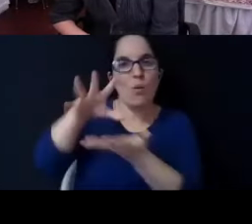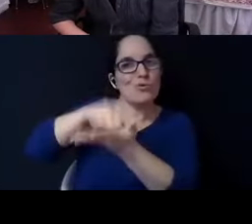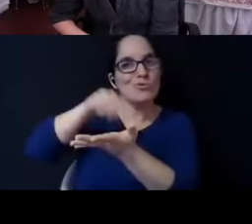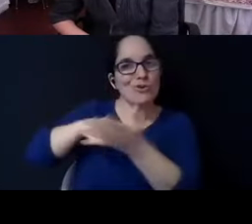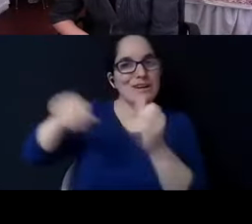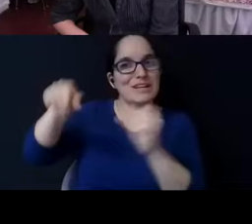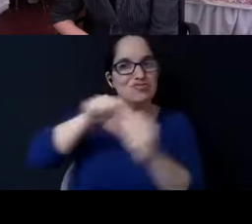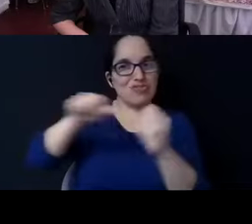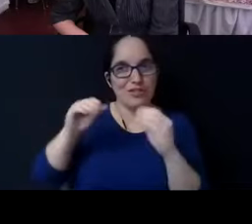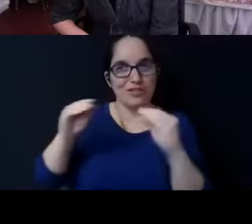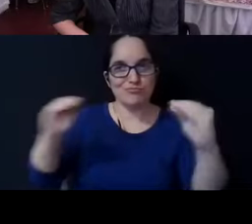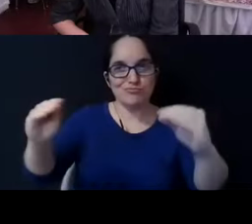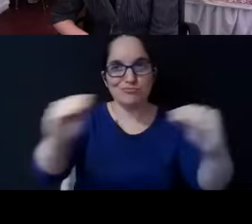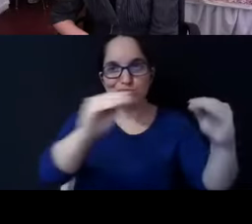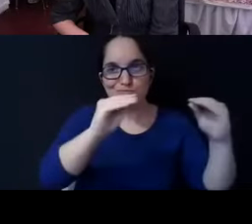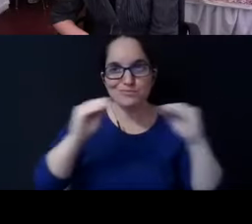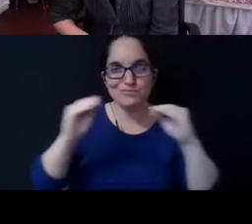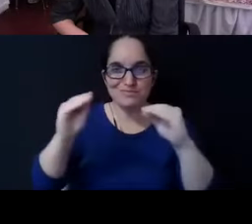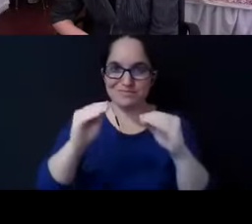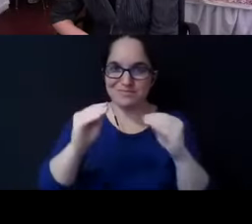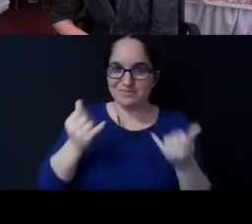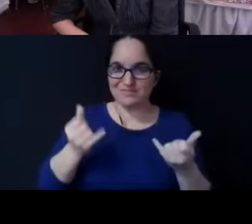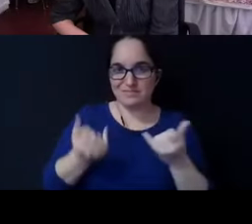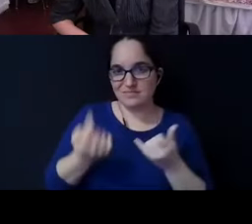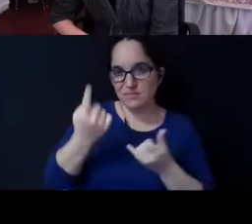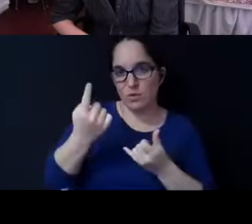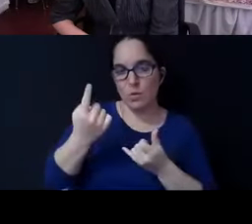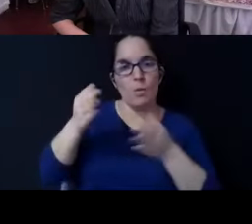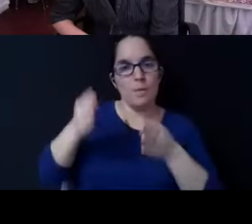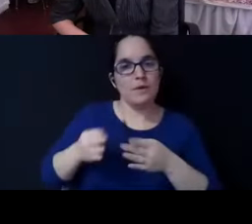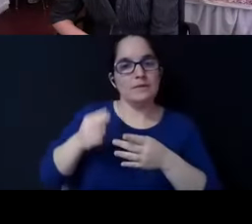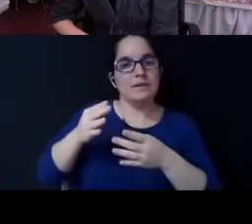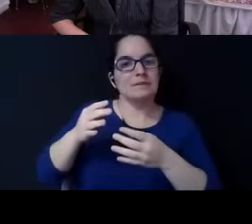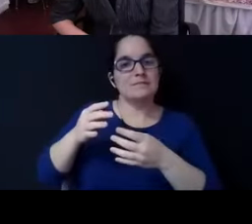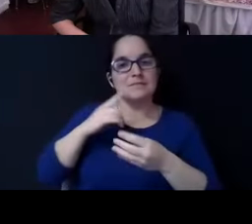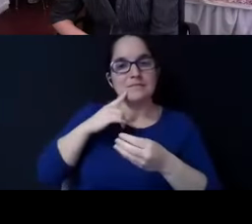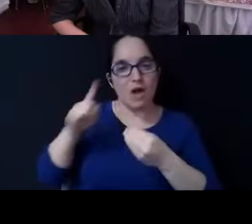So, for example, like I know the class when we did India, you know, part of being South Asian, you know,